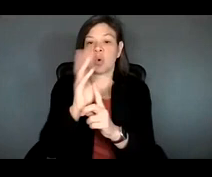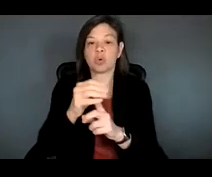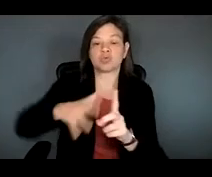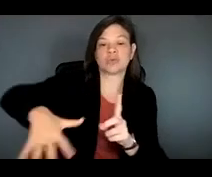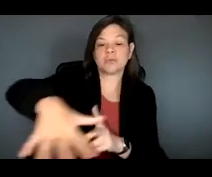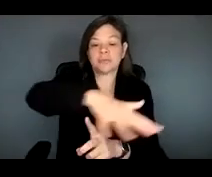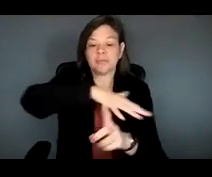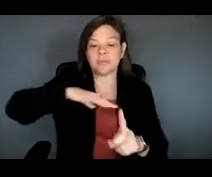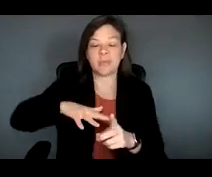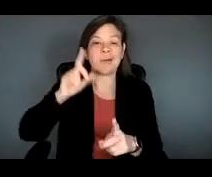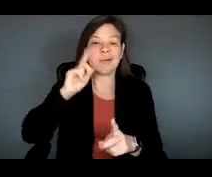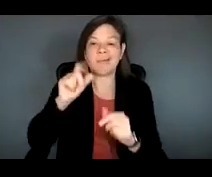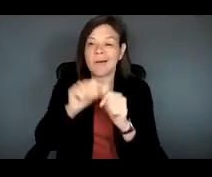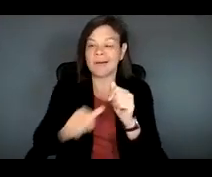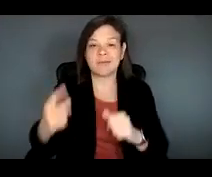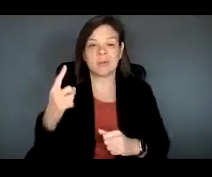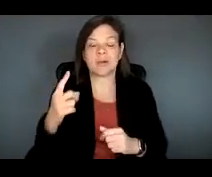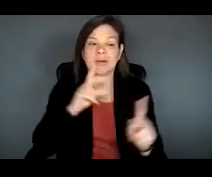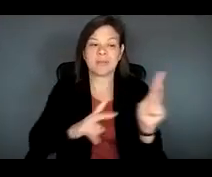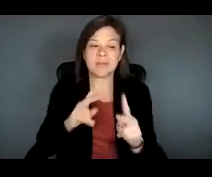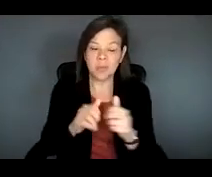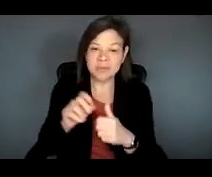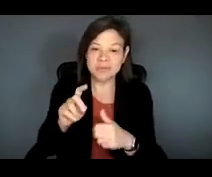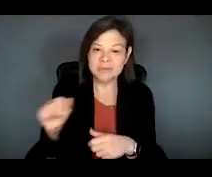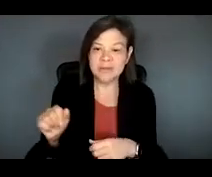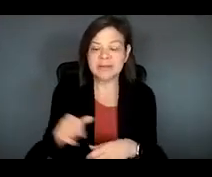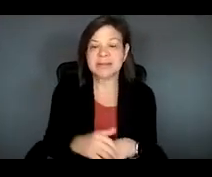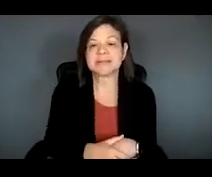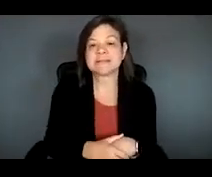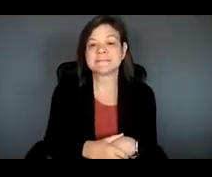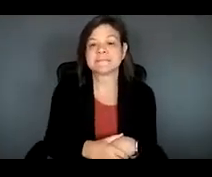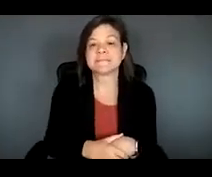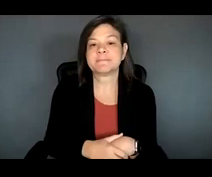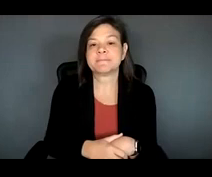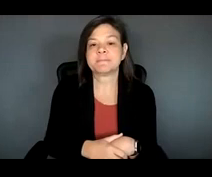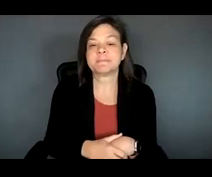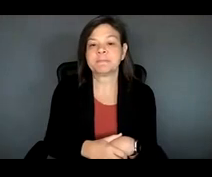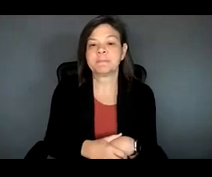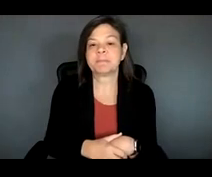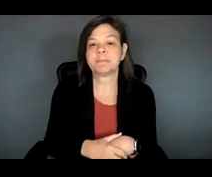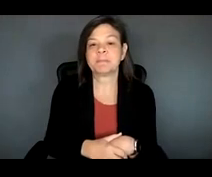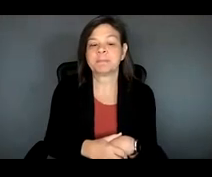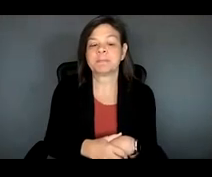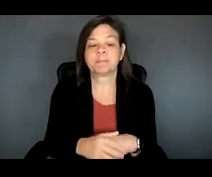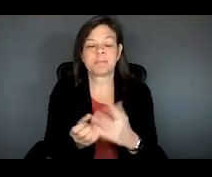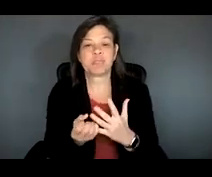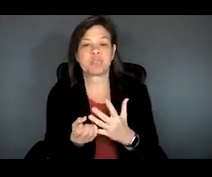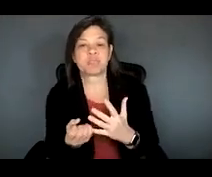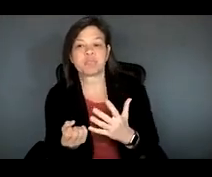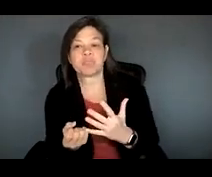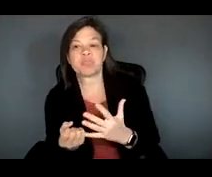for everyone, for people with disabilities. And the primary way -- or I would say the